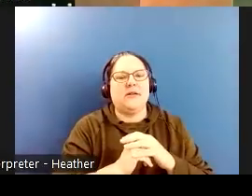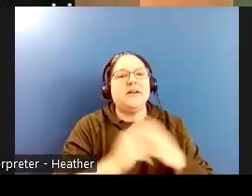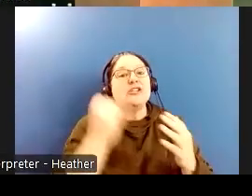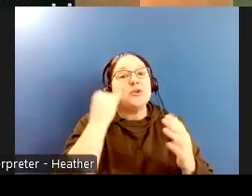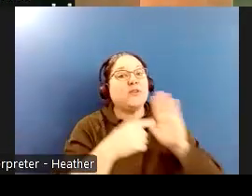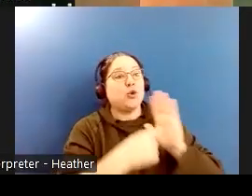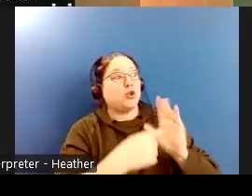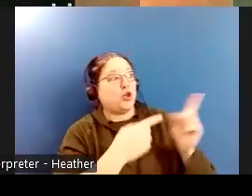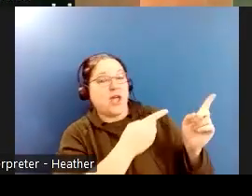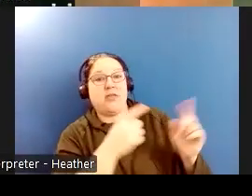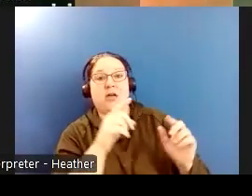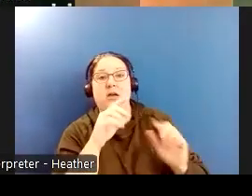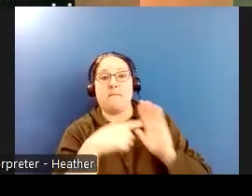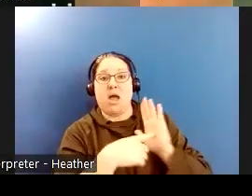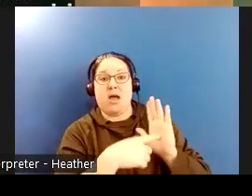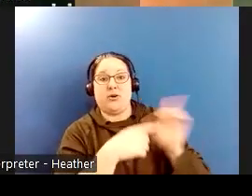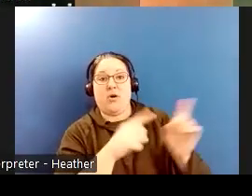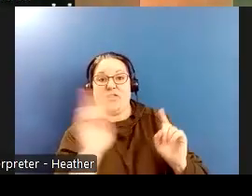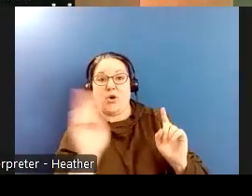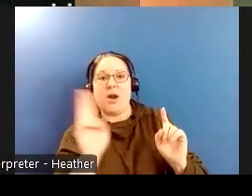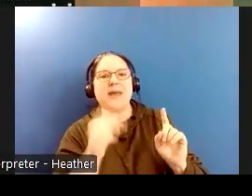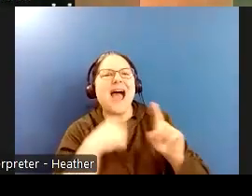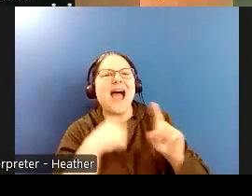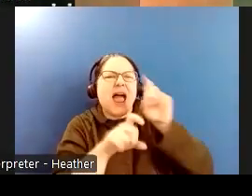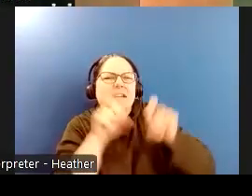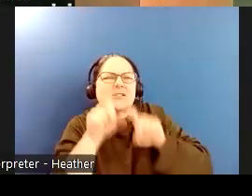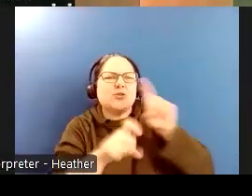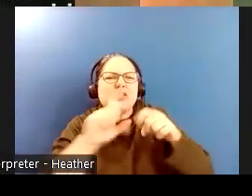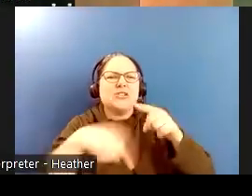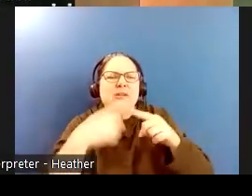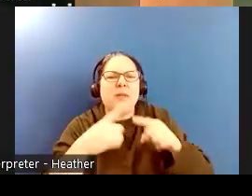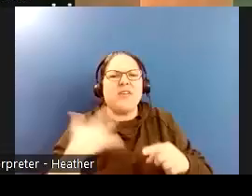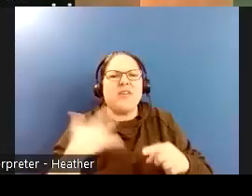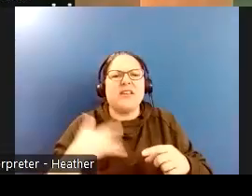a lot of questions about things that had been associated with loss of empathy, um, feeling